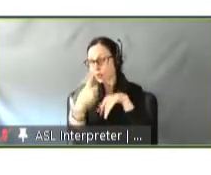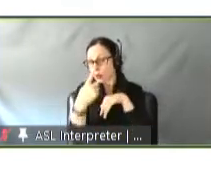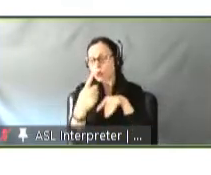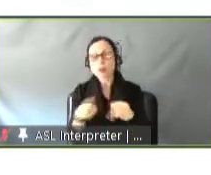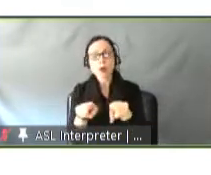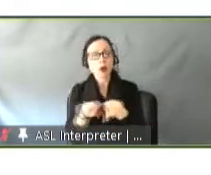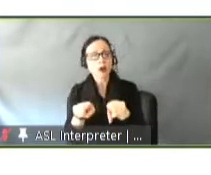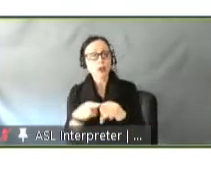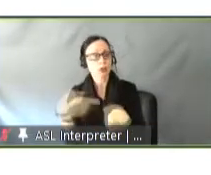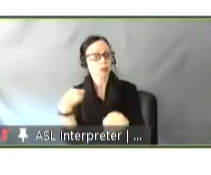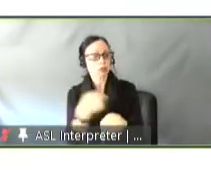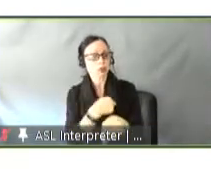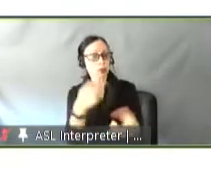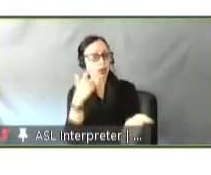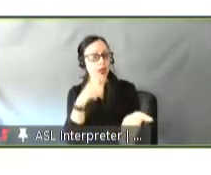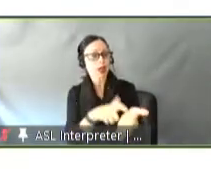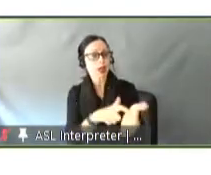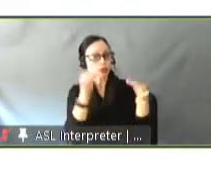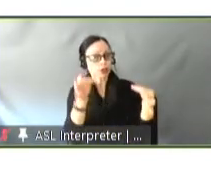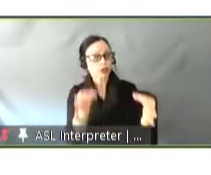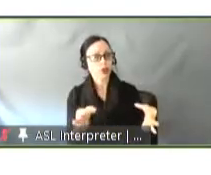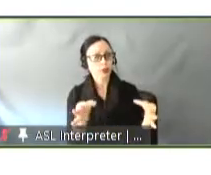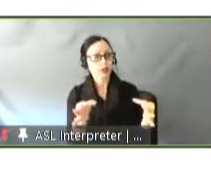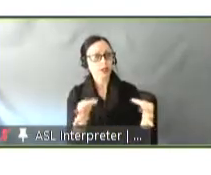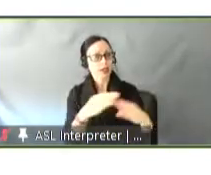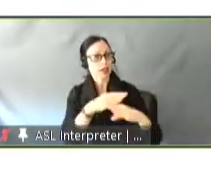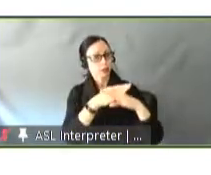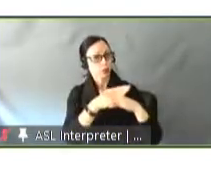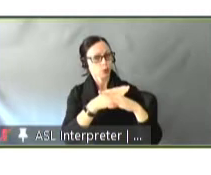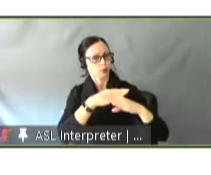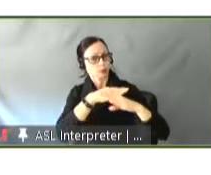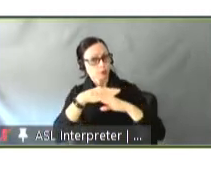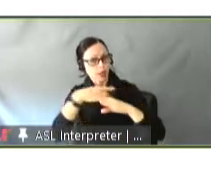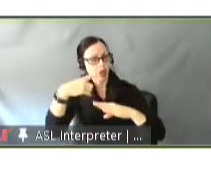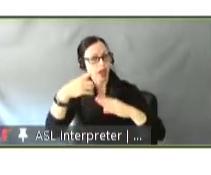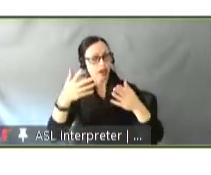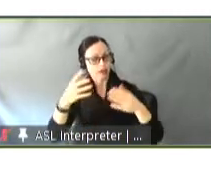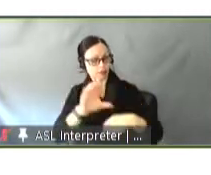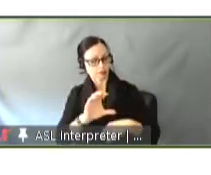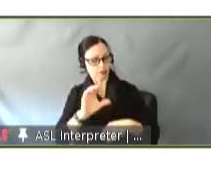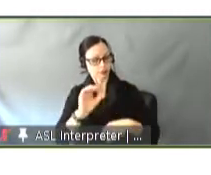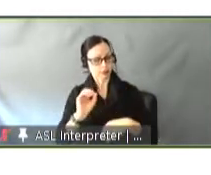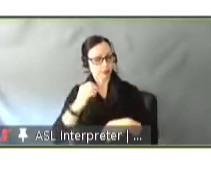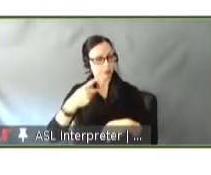determined immune correlates of protection following mRNA-1273 immunization in these nonhuman